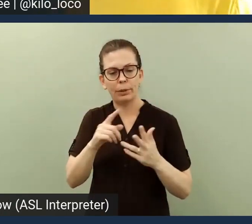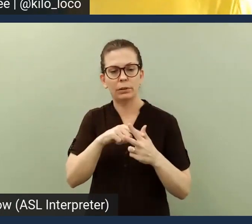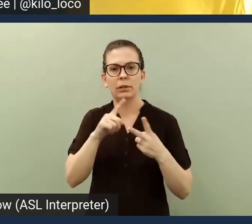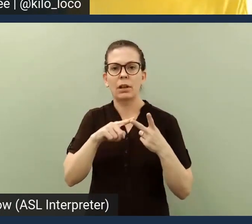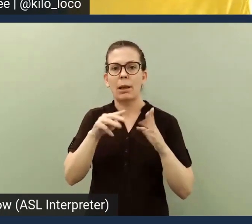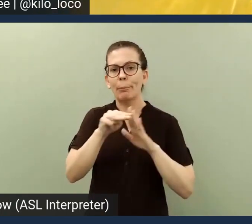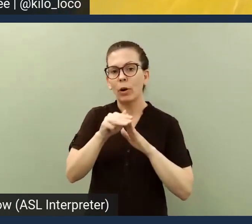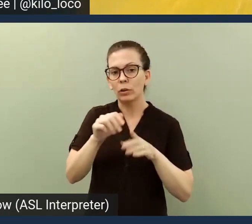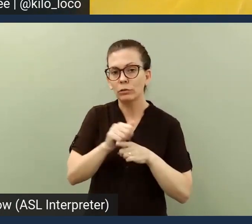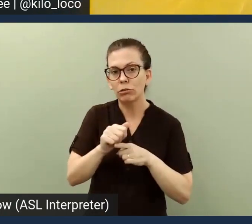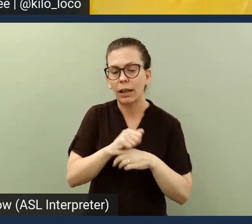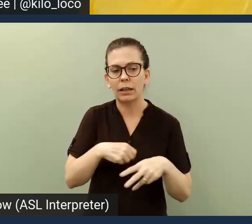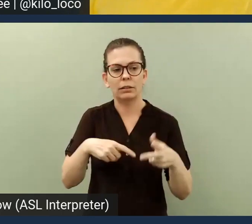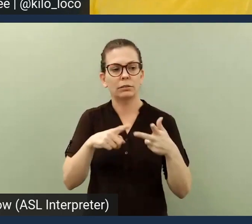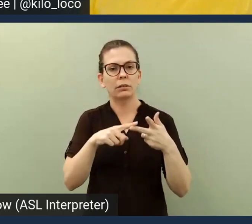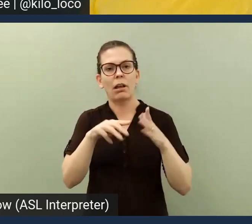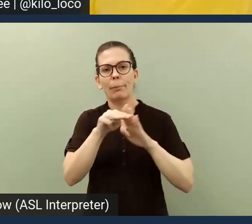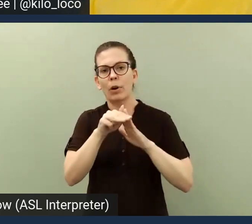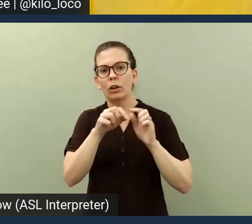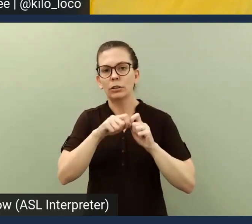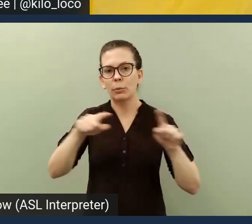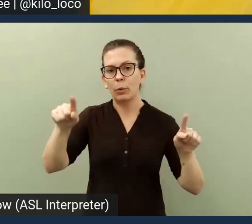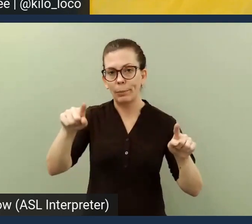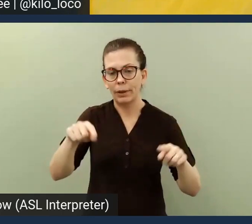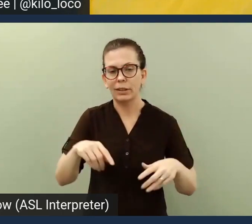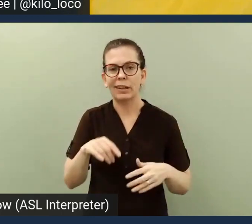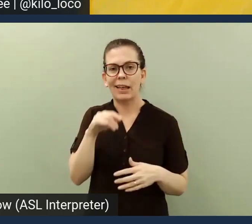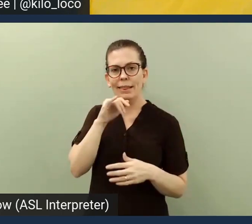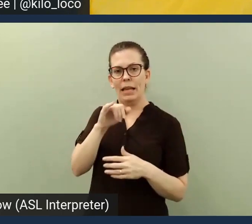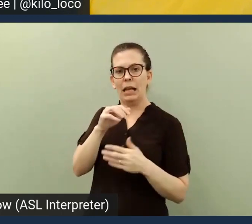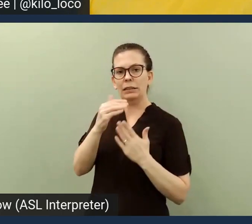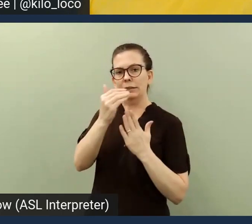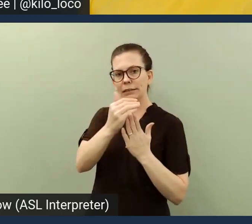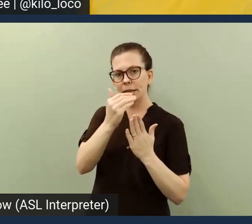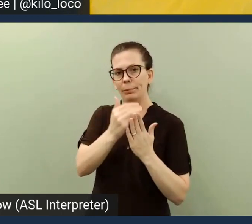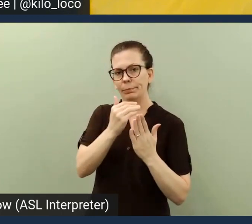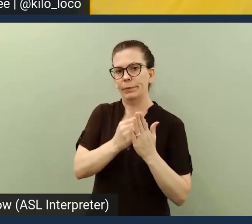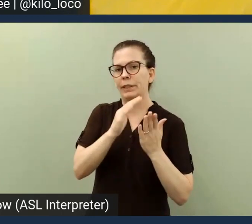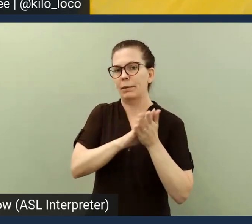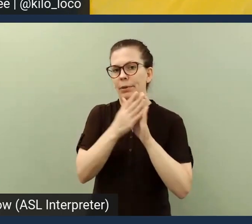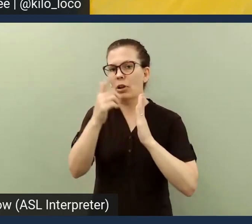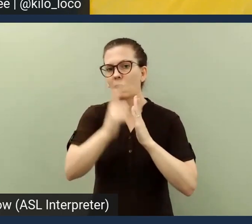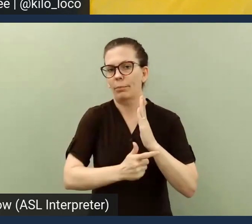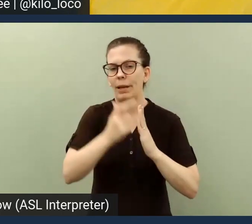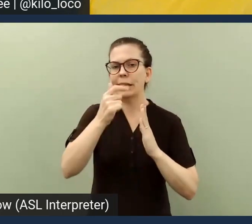the steps are model deployment, and those are the steps that you can automate using SageMaker Pipelines.